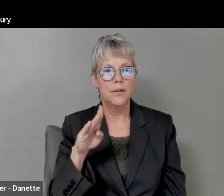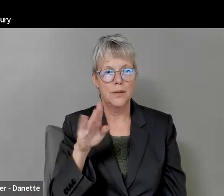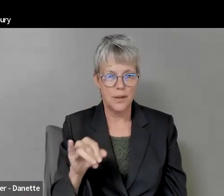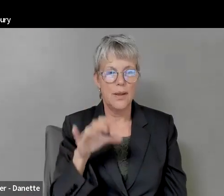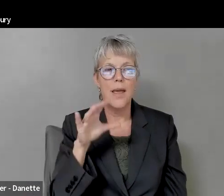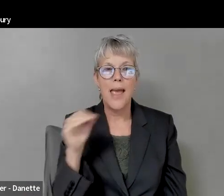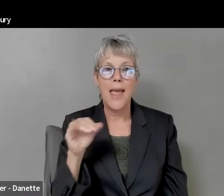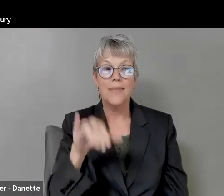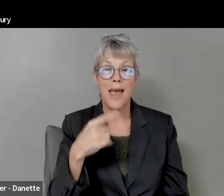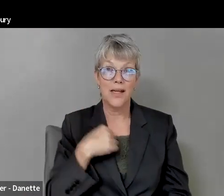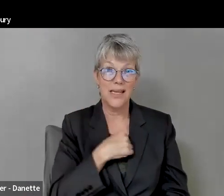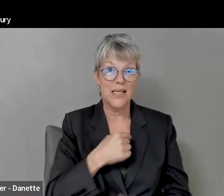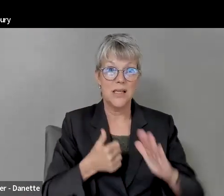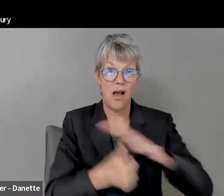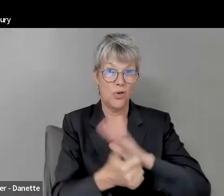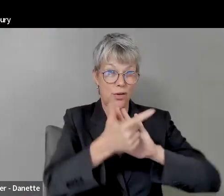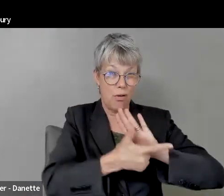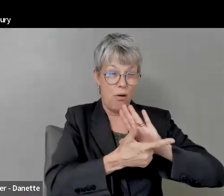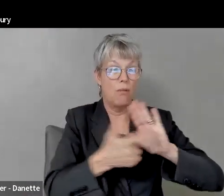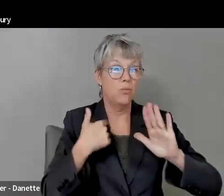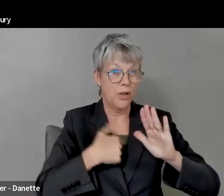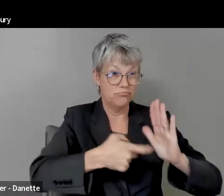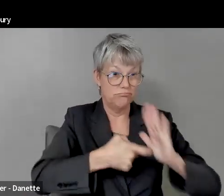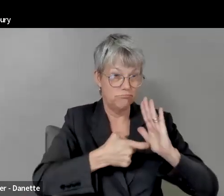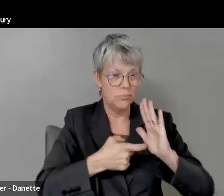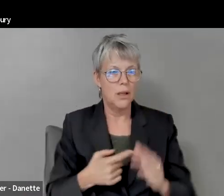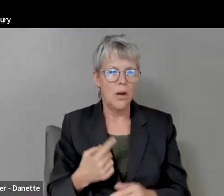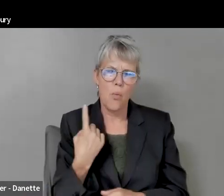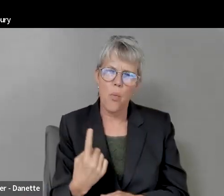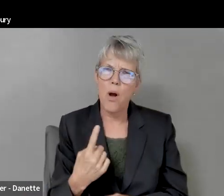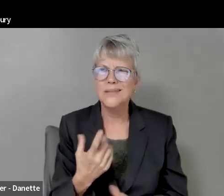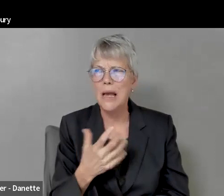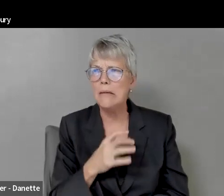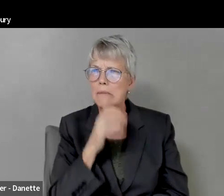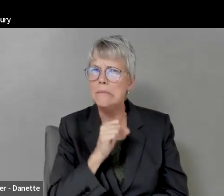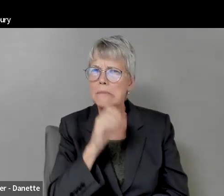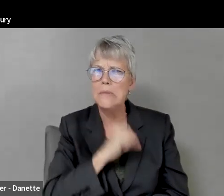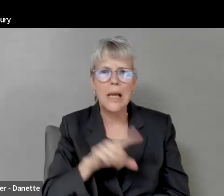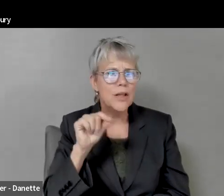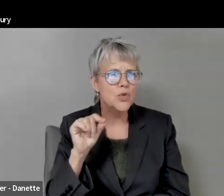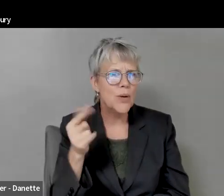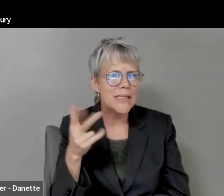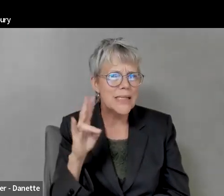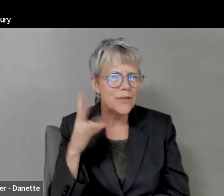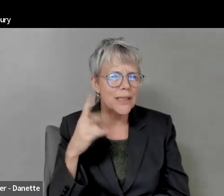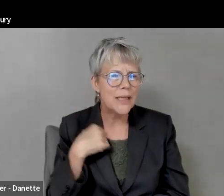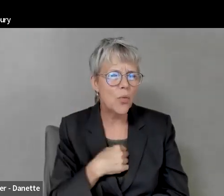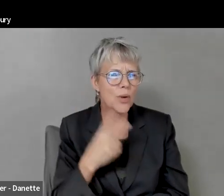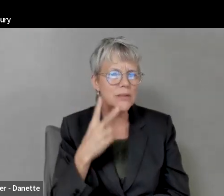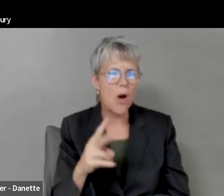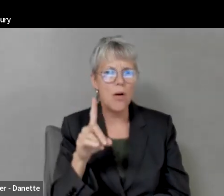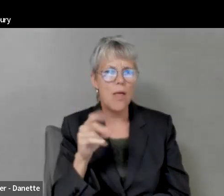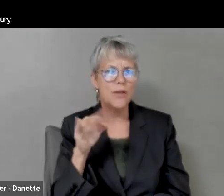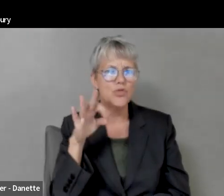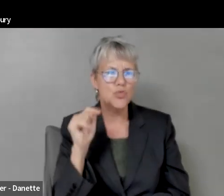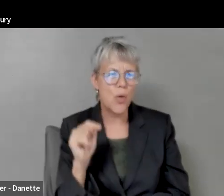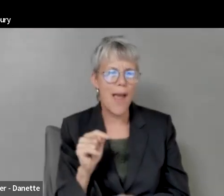Kelly Crosbie (she/her): um. The last one we have is kind of old and dusty. I think it's about from two thousand and seventeen. We saw a draft. But why do we care about this? Why do we care?